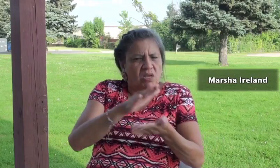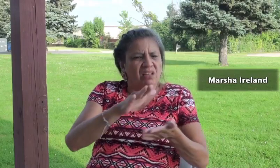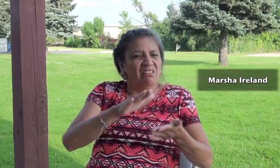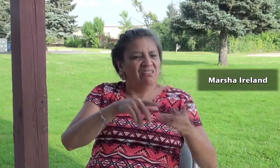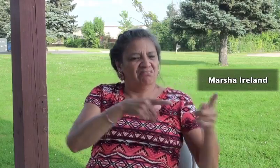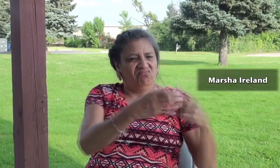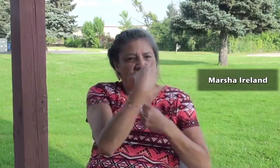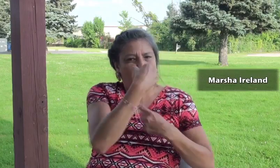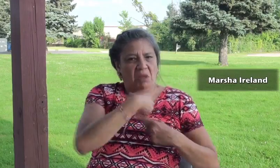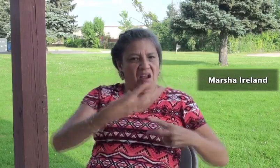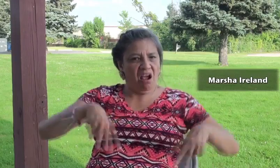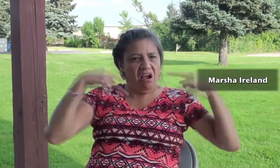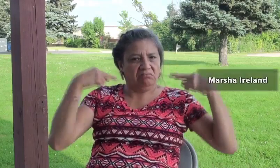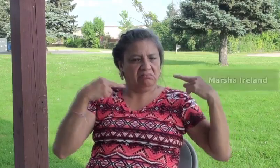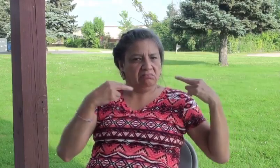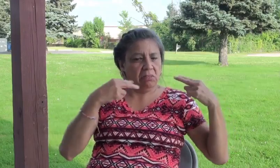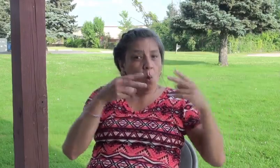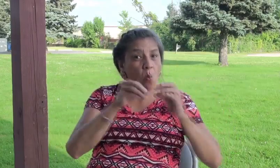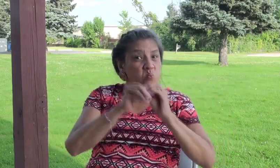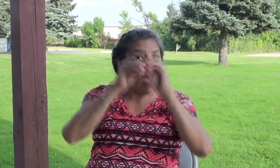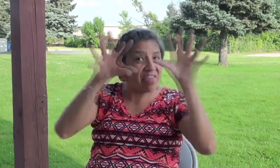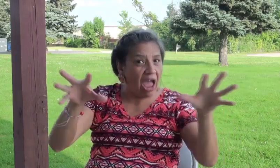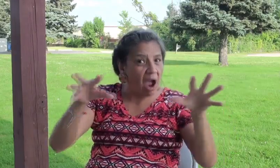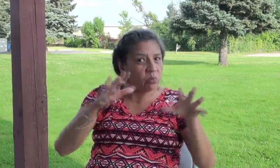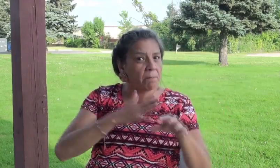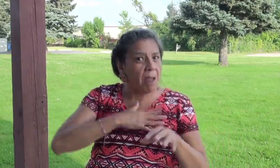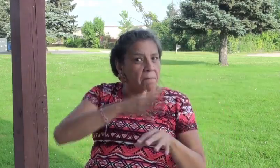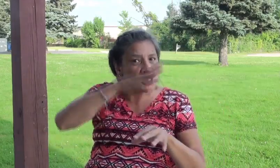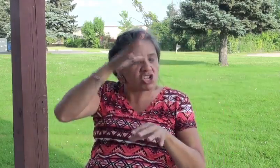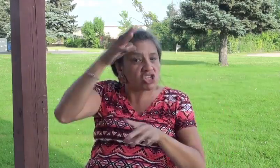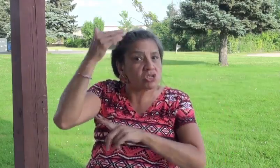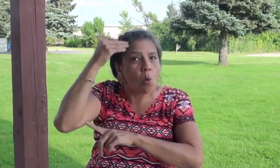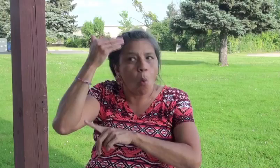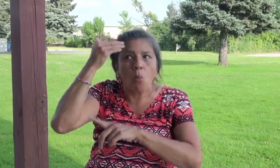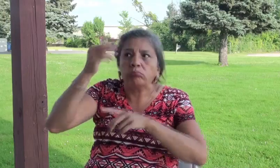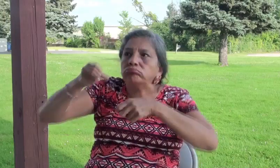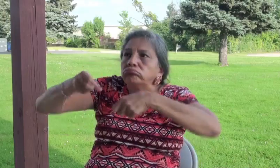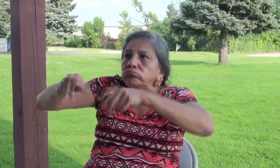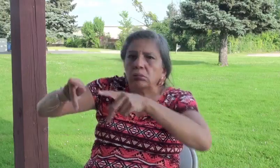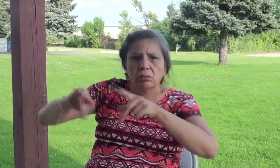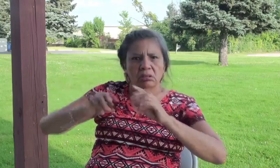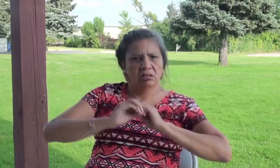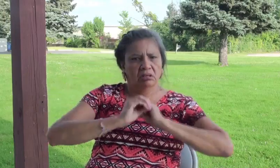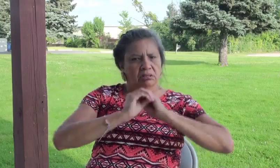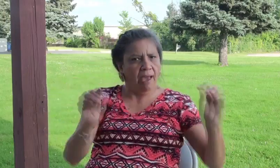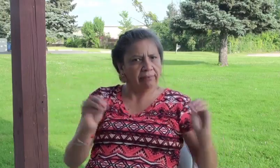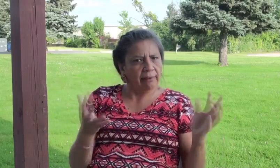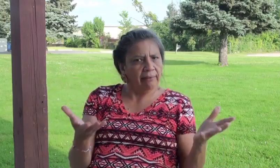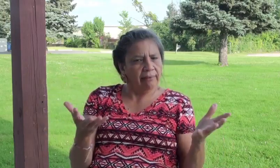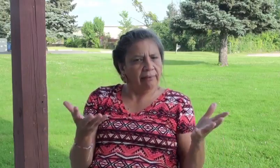but they forced me to cut my hair there ­ without my parents’ knowledge or permission.